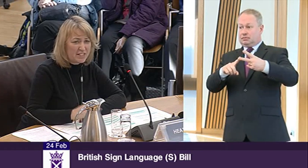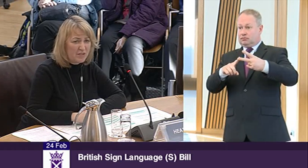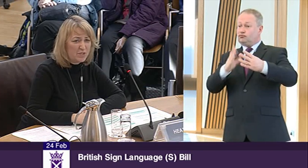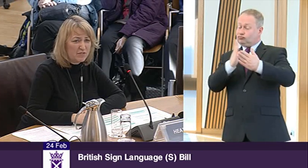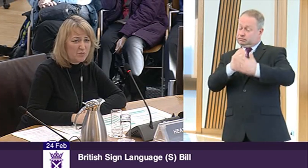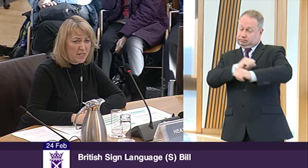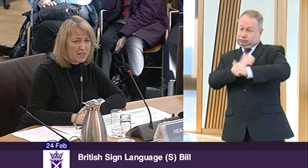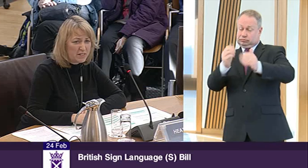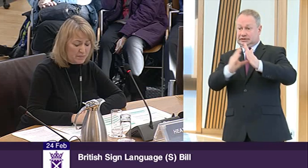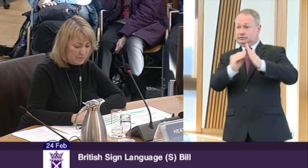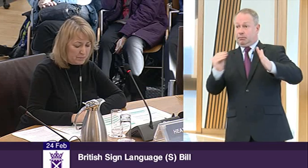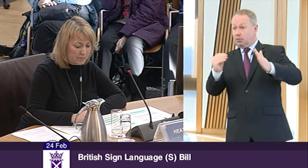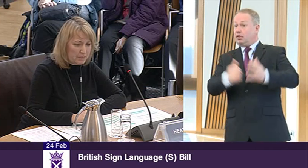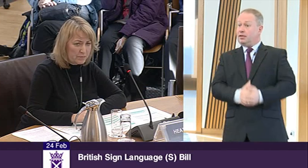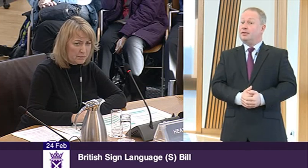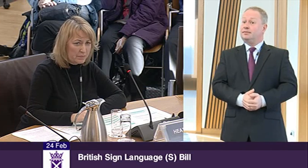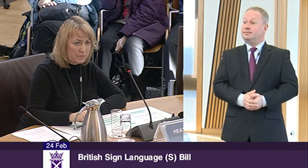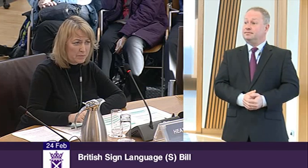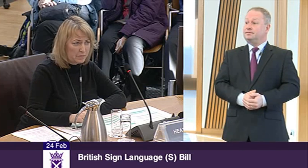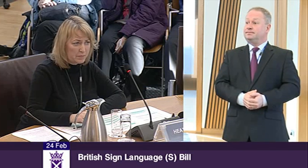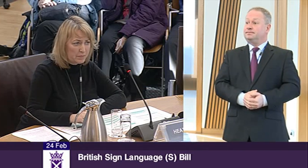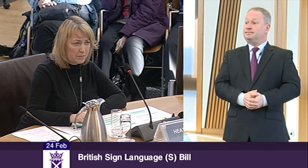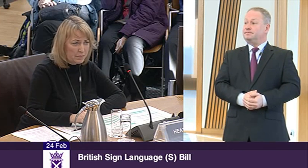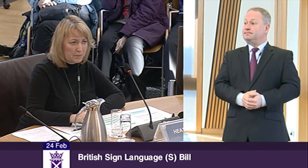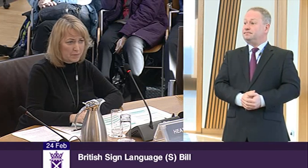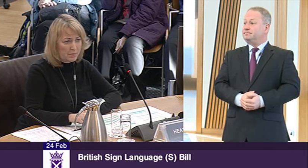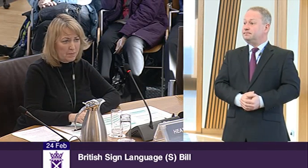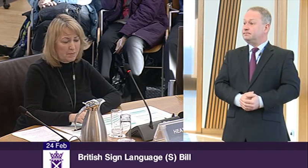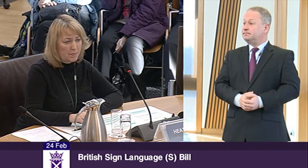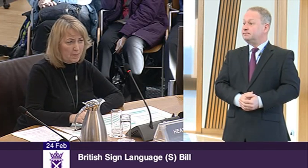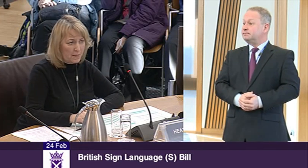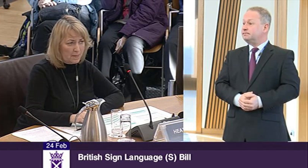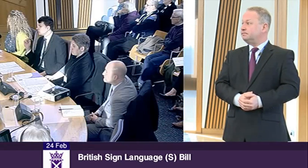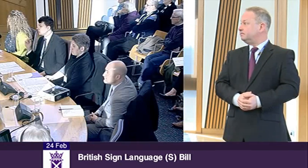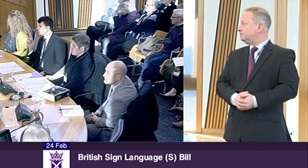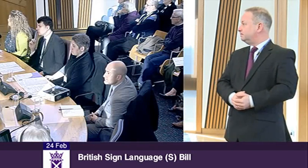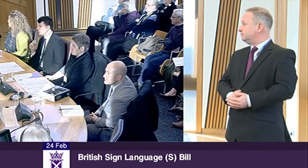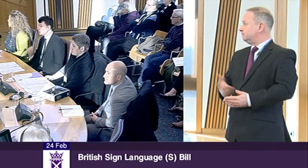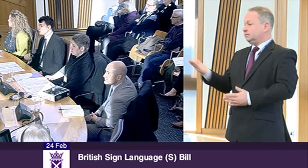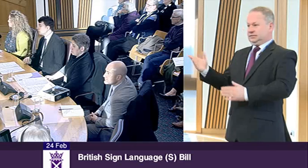and it is certainly a great example of good practice.